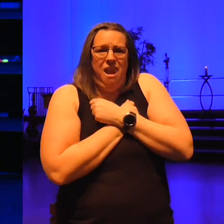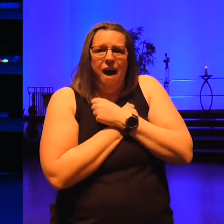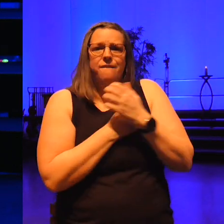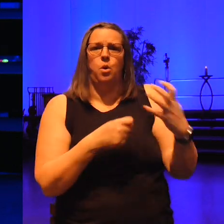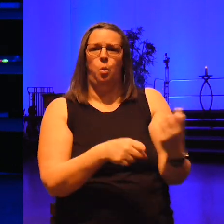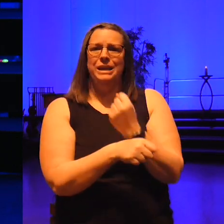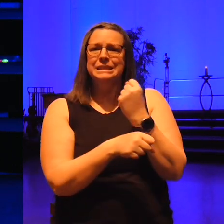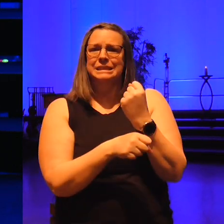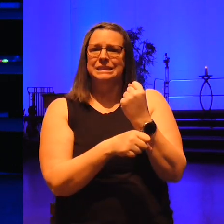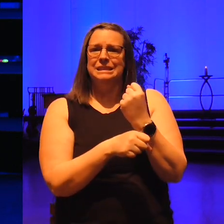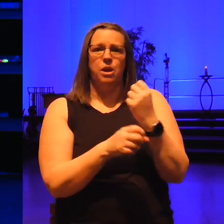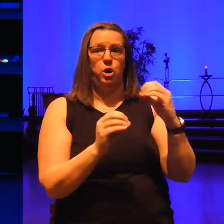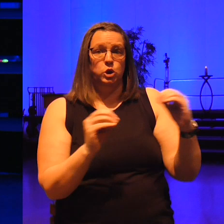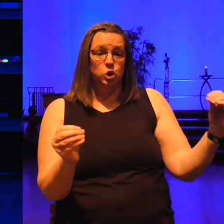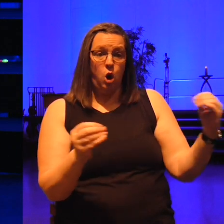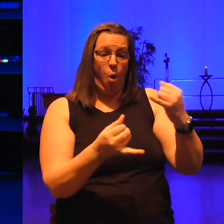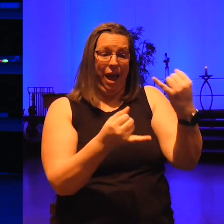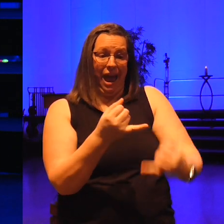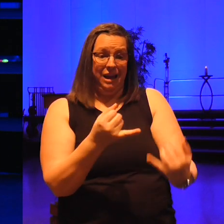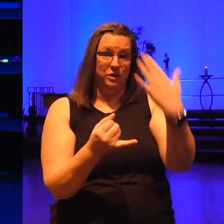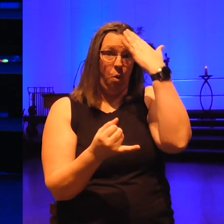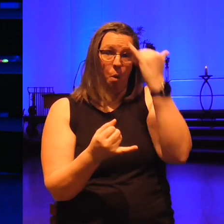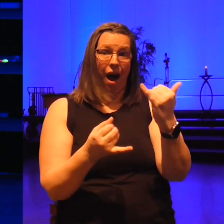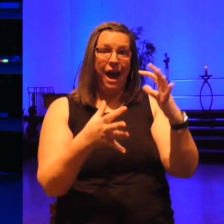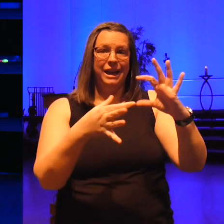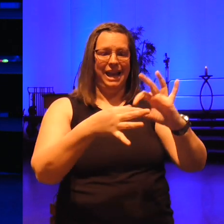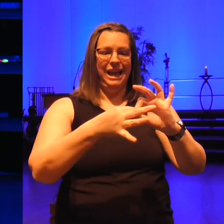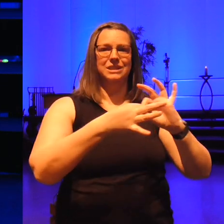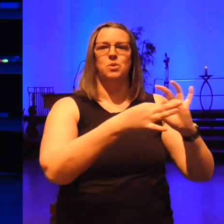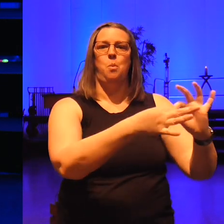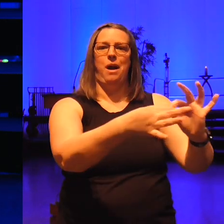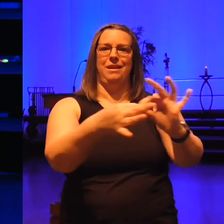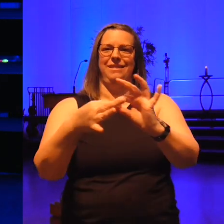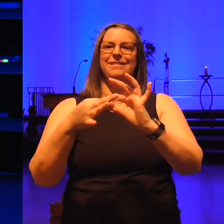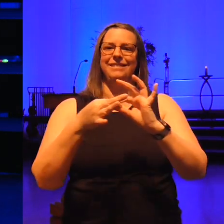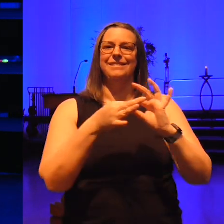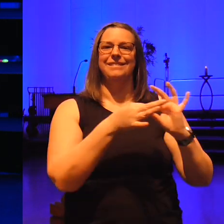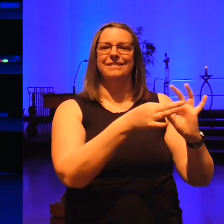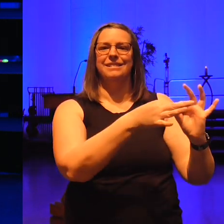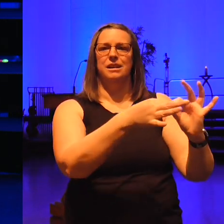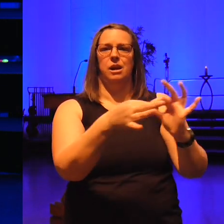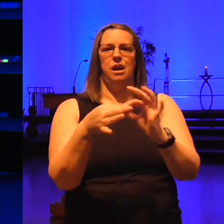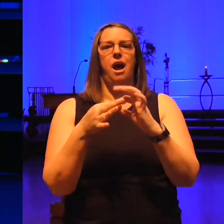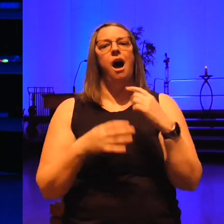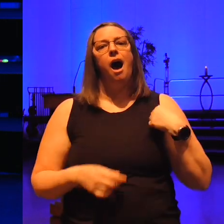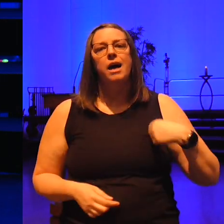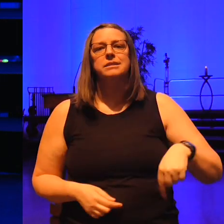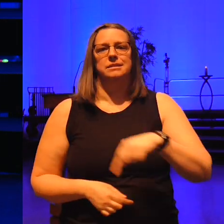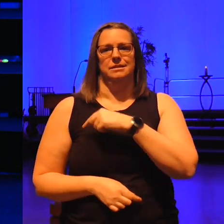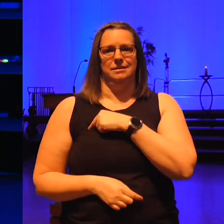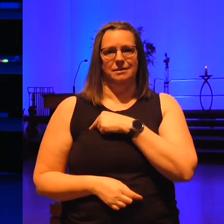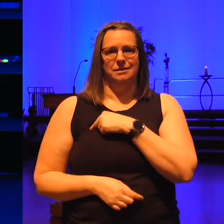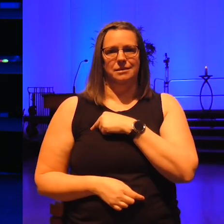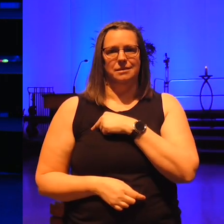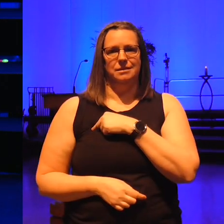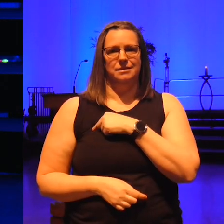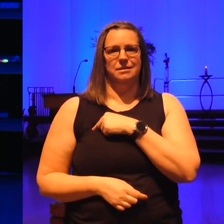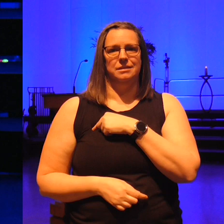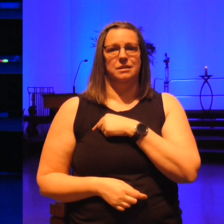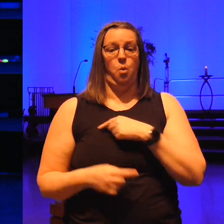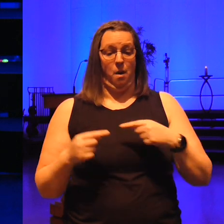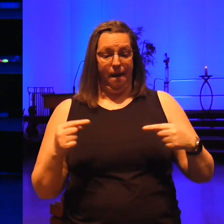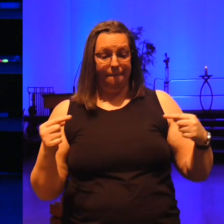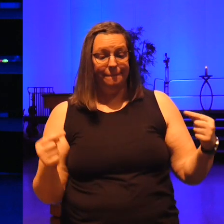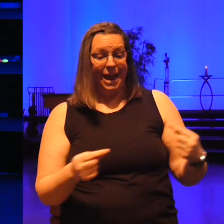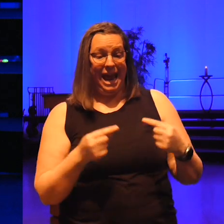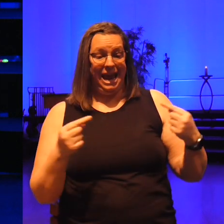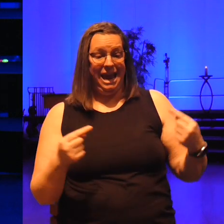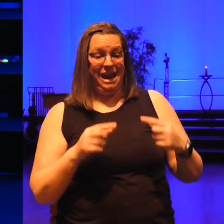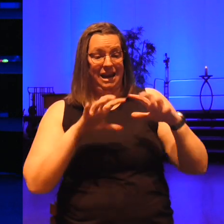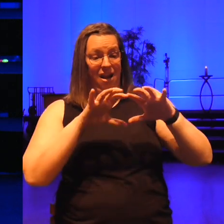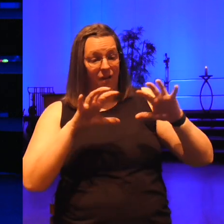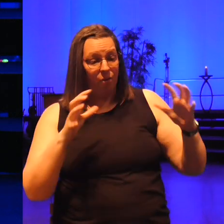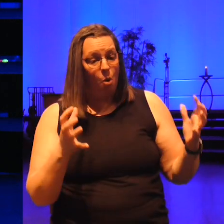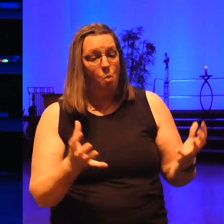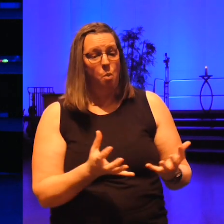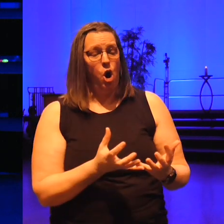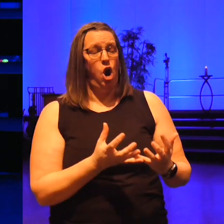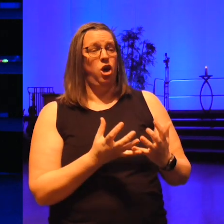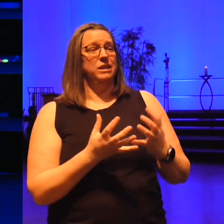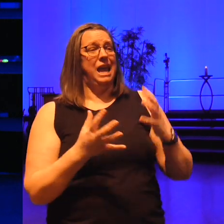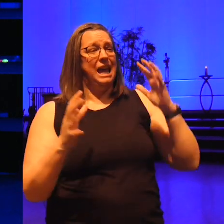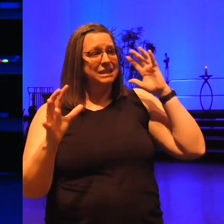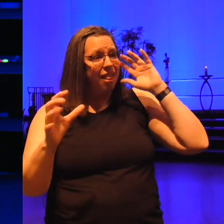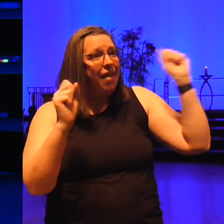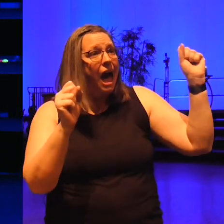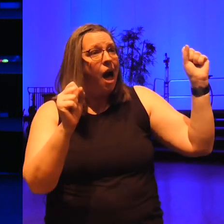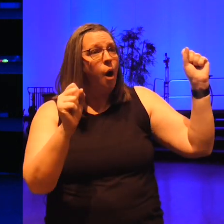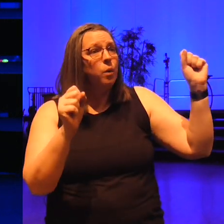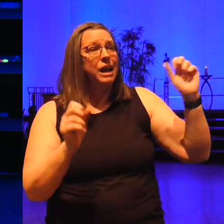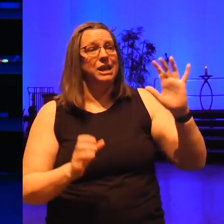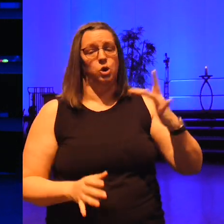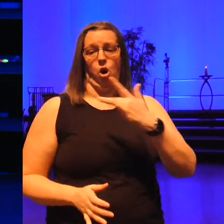is only Oneness only one us when pain in the world is loud is your heart a place that loves